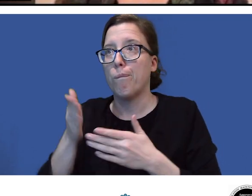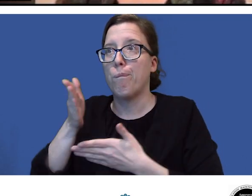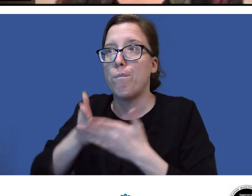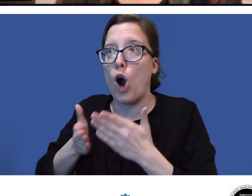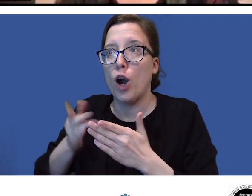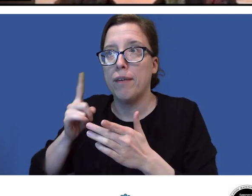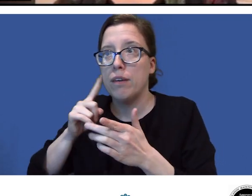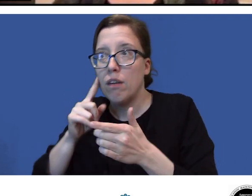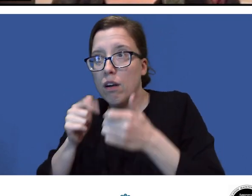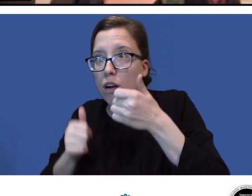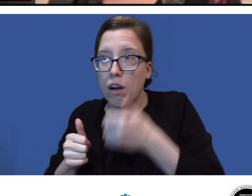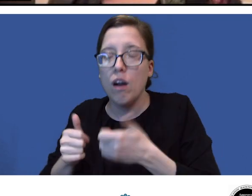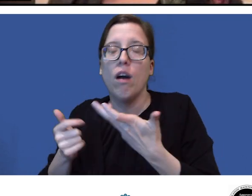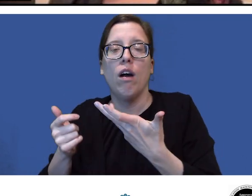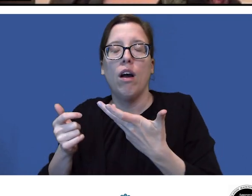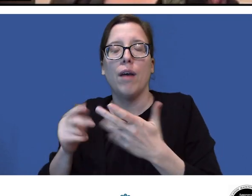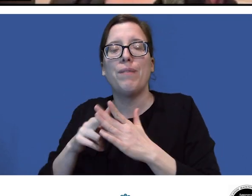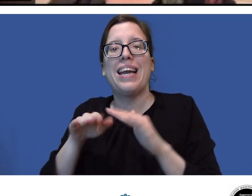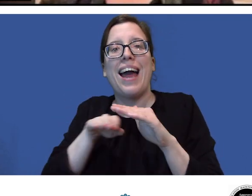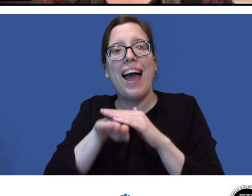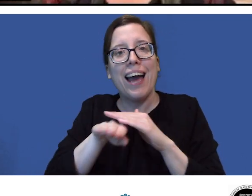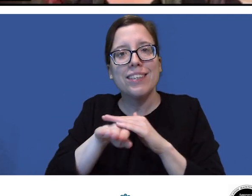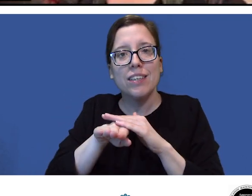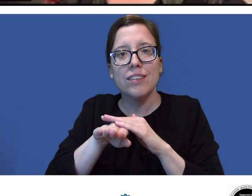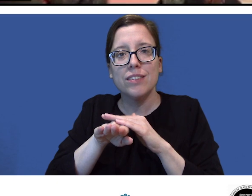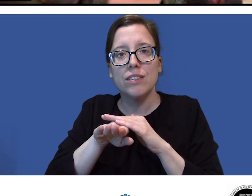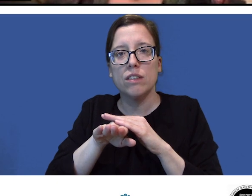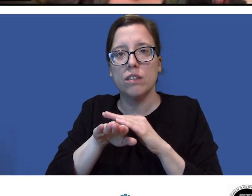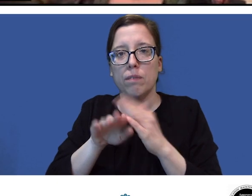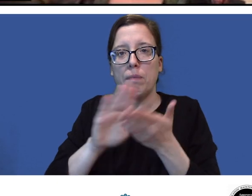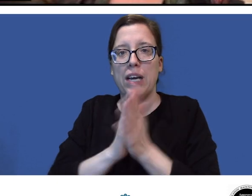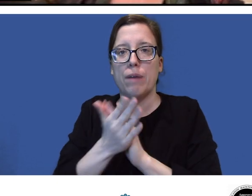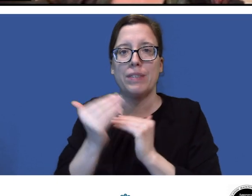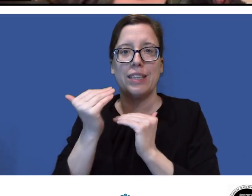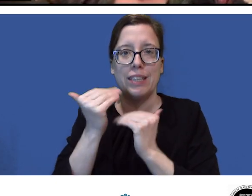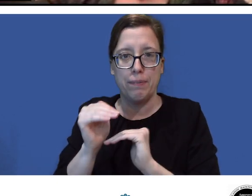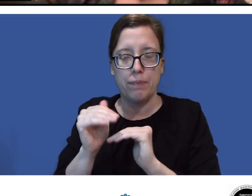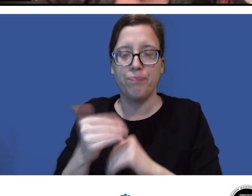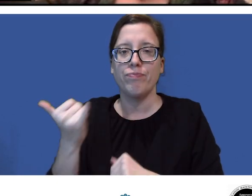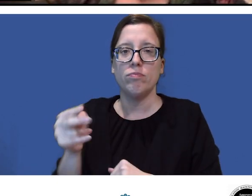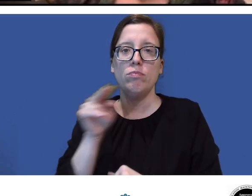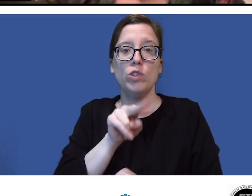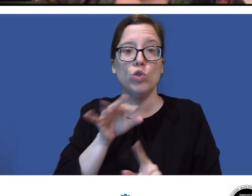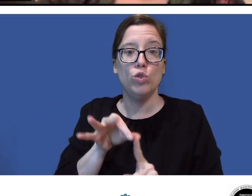So let's look at the unique characteristics of kids, unique challenges of kids,